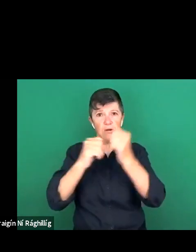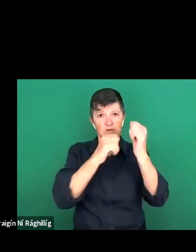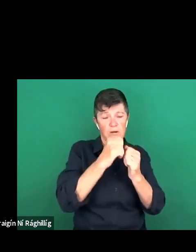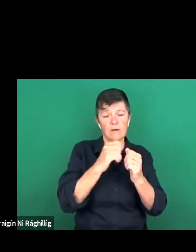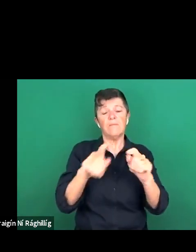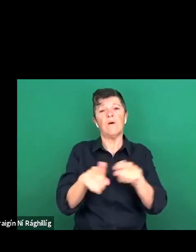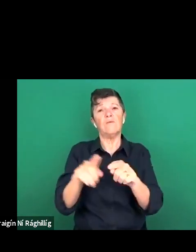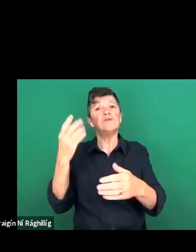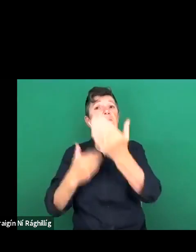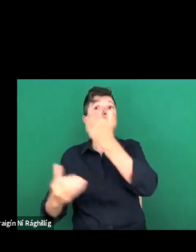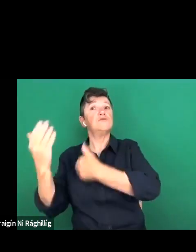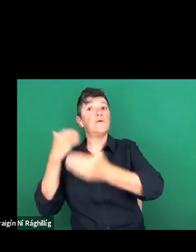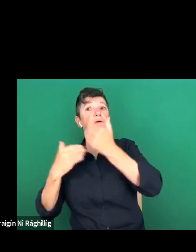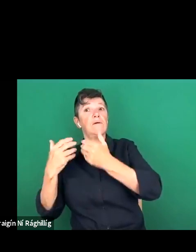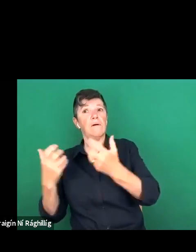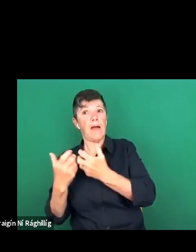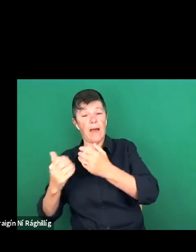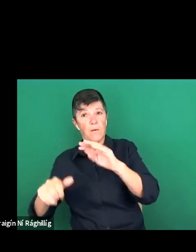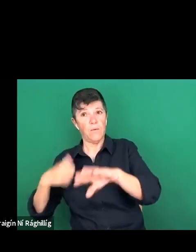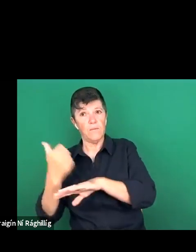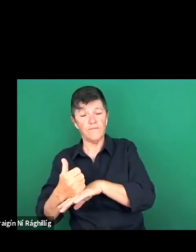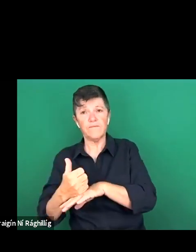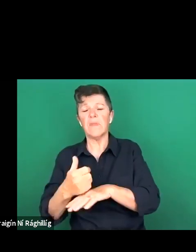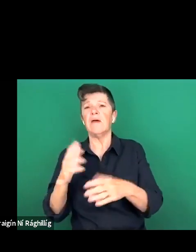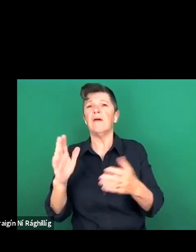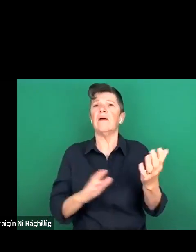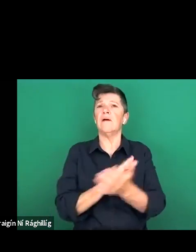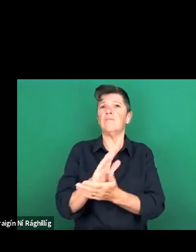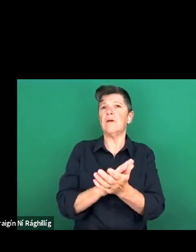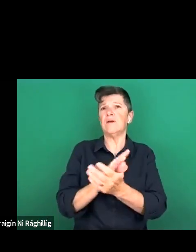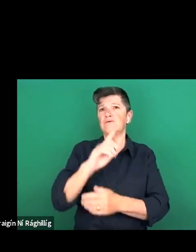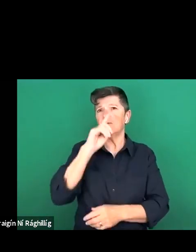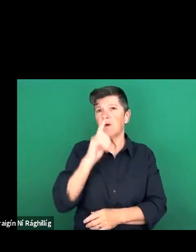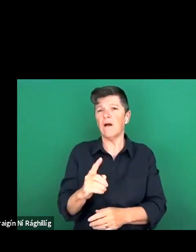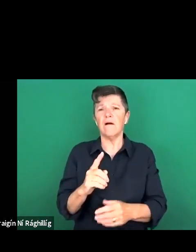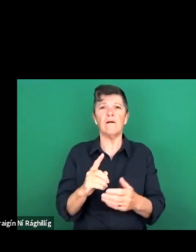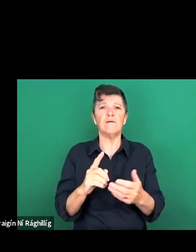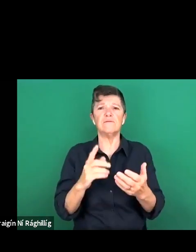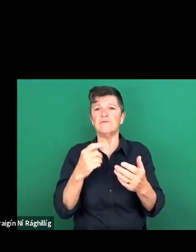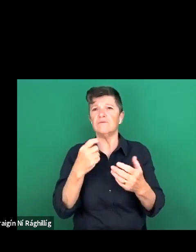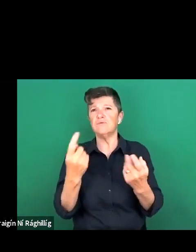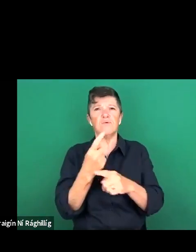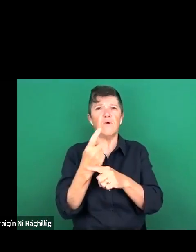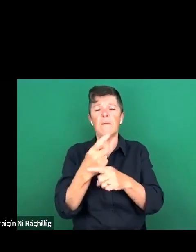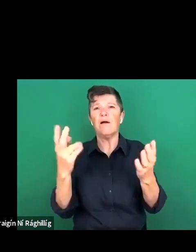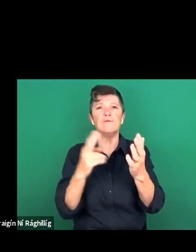completion and cli ma it has tro fi both imminent and historical